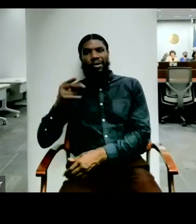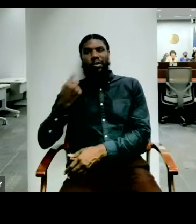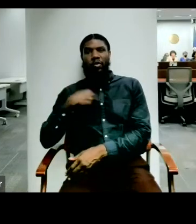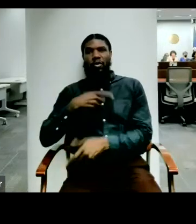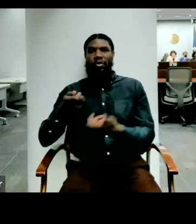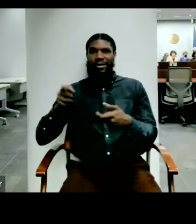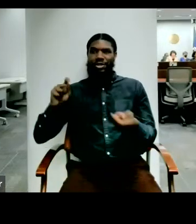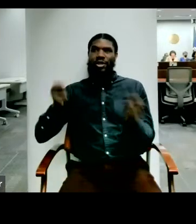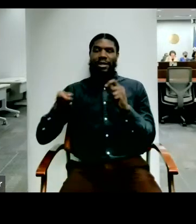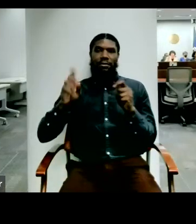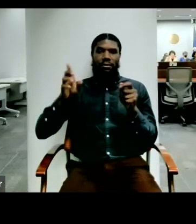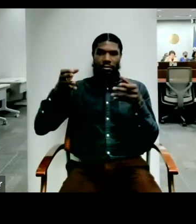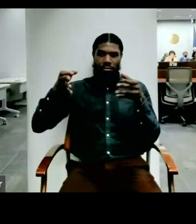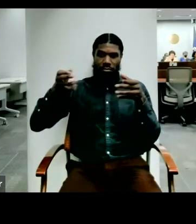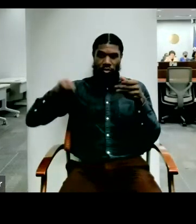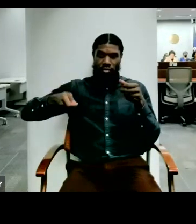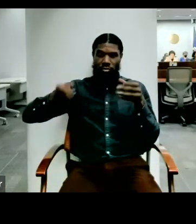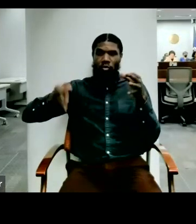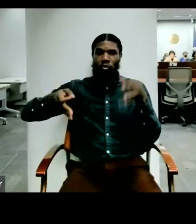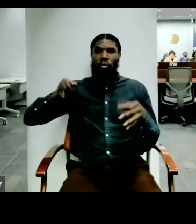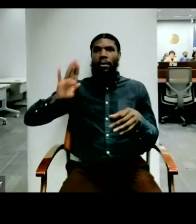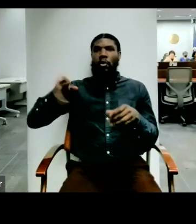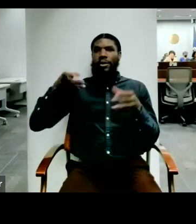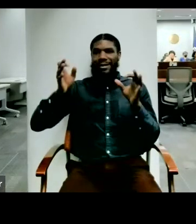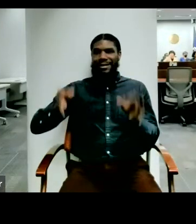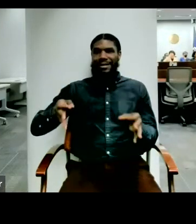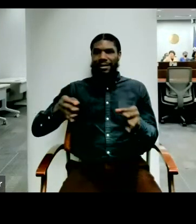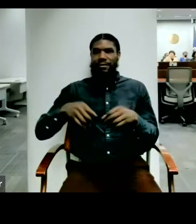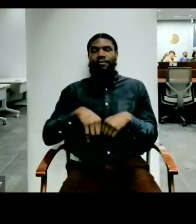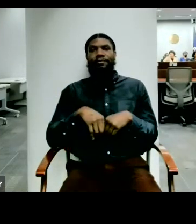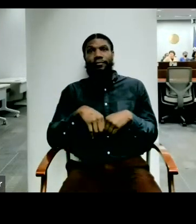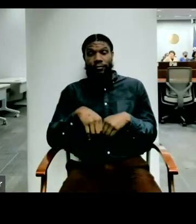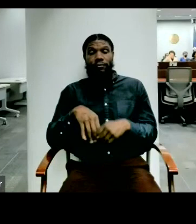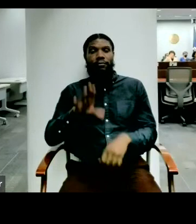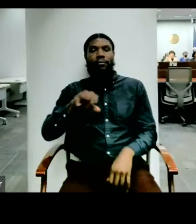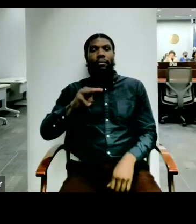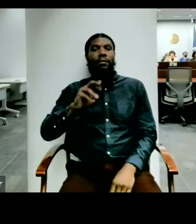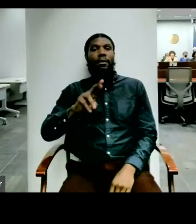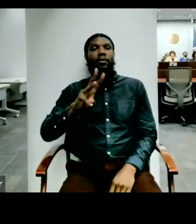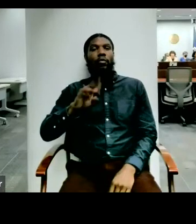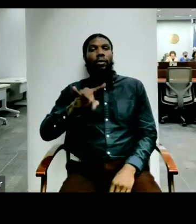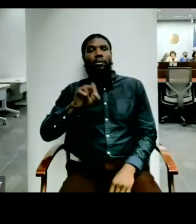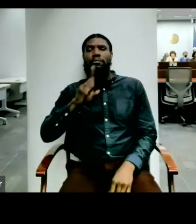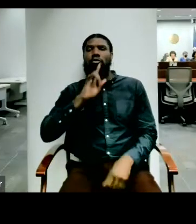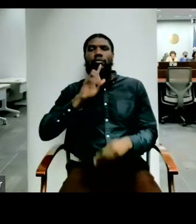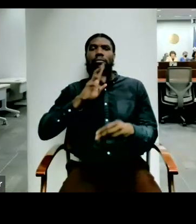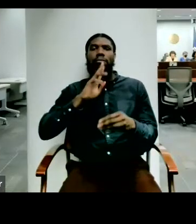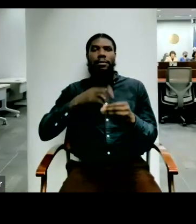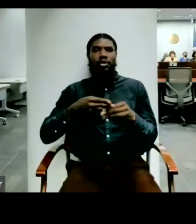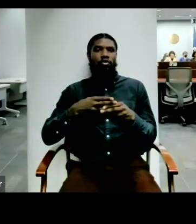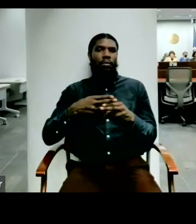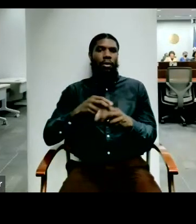Mr. Williams, um as, you've talked about temporary employees which I think most people could agree